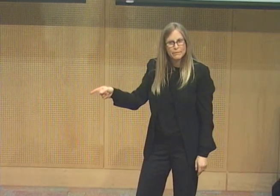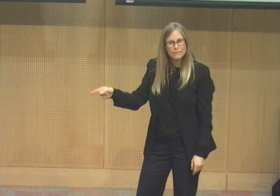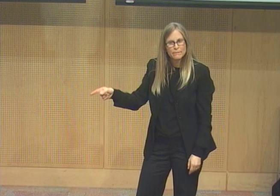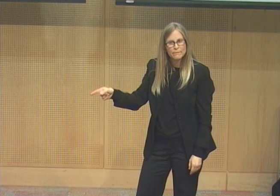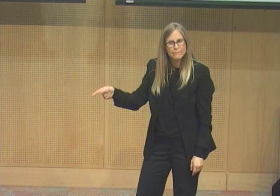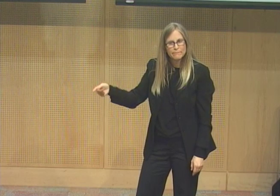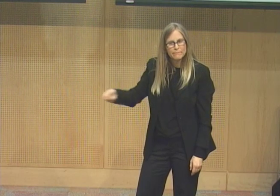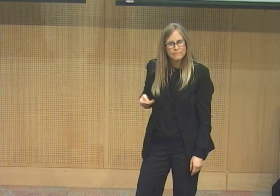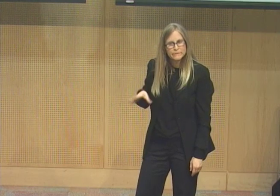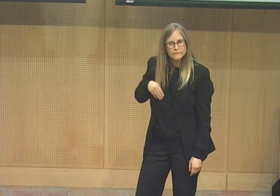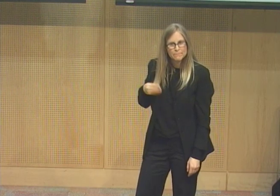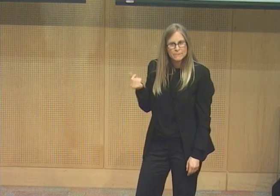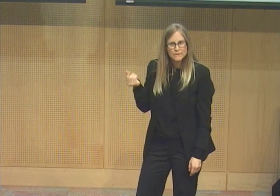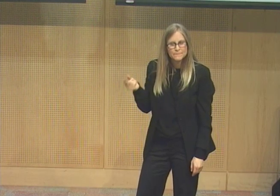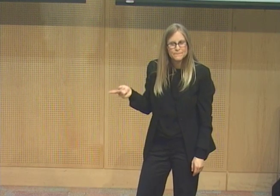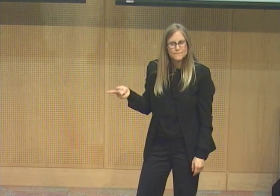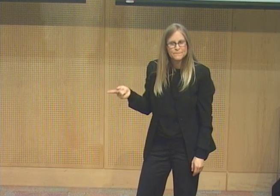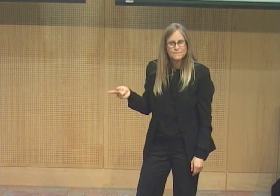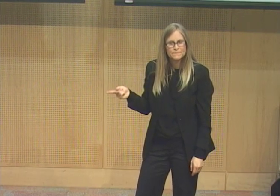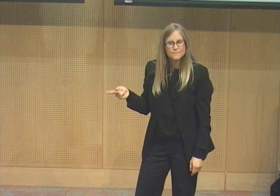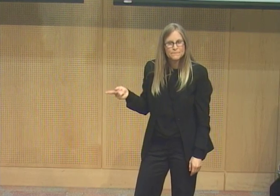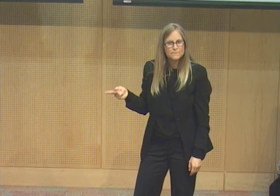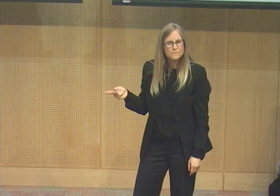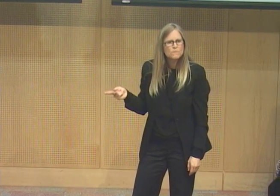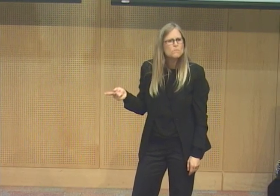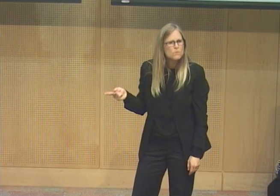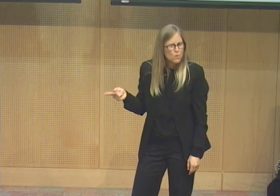For example, "This Senator accepted"--